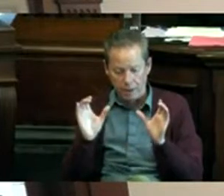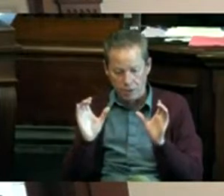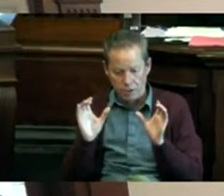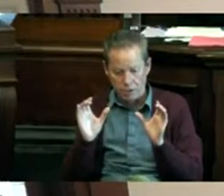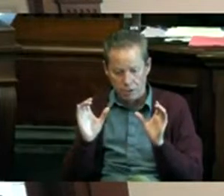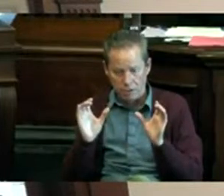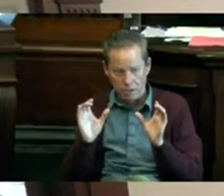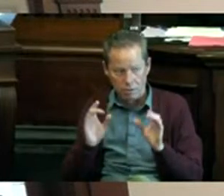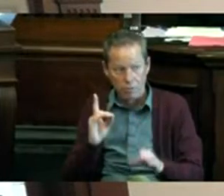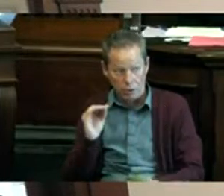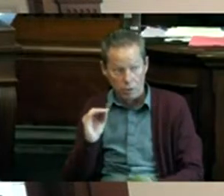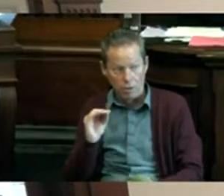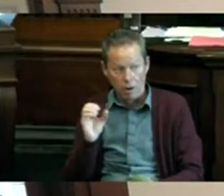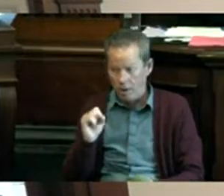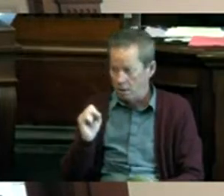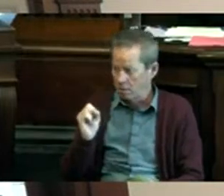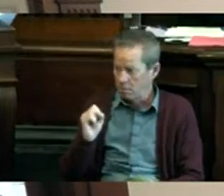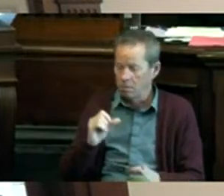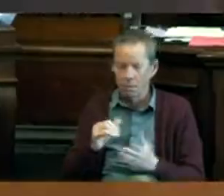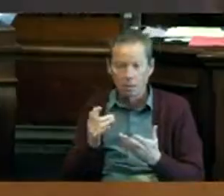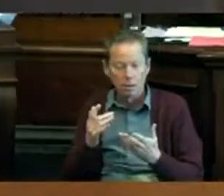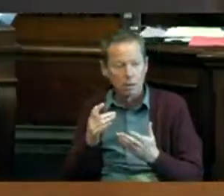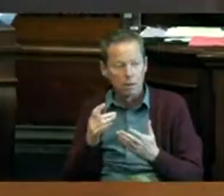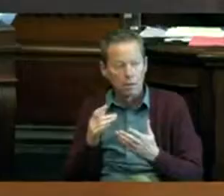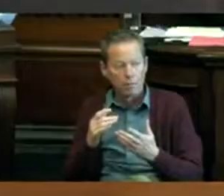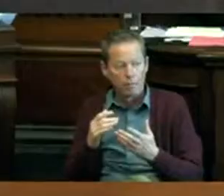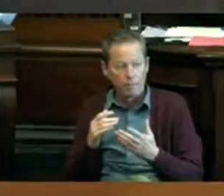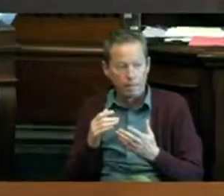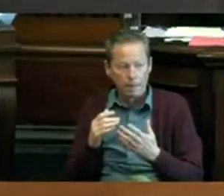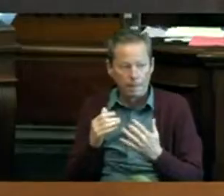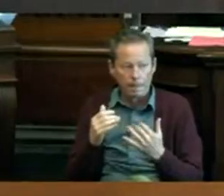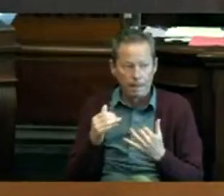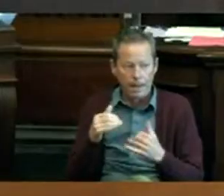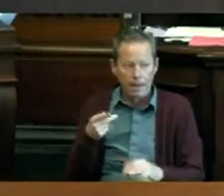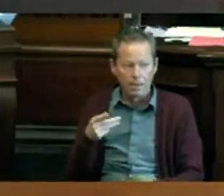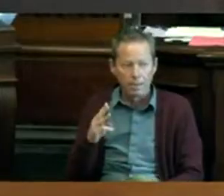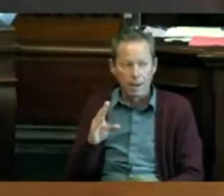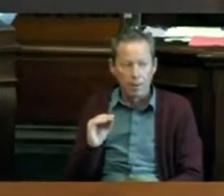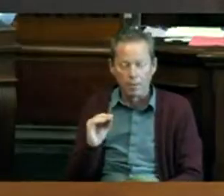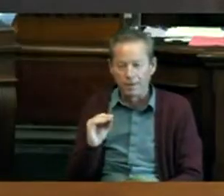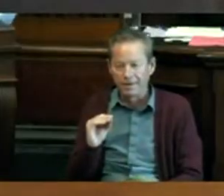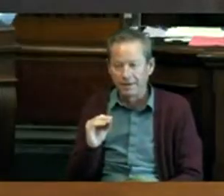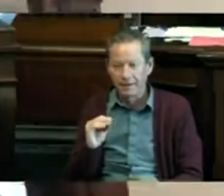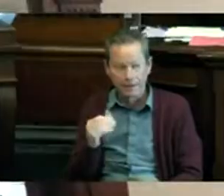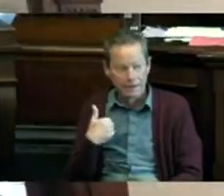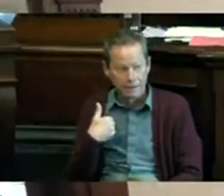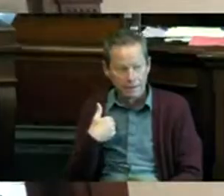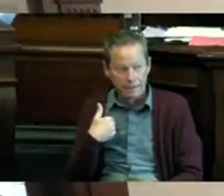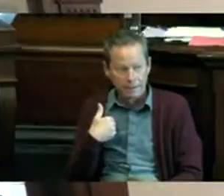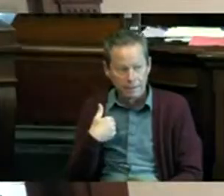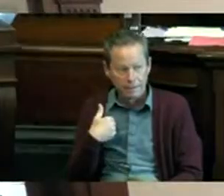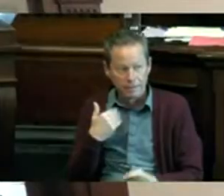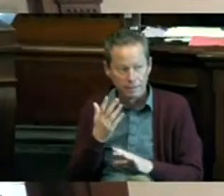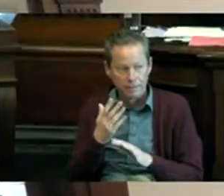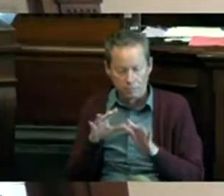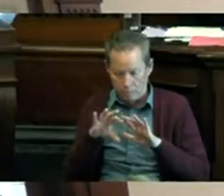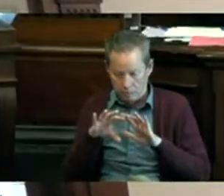who have project management, professional certification? We do. Okay. That's why I'm because